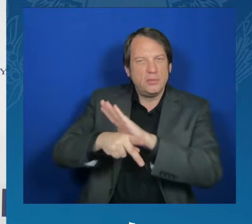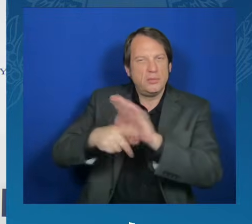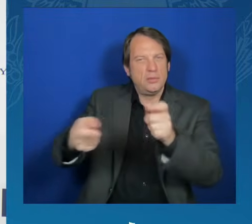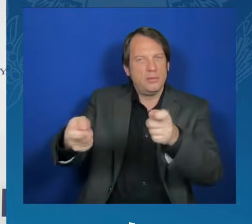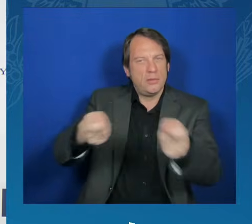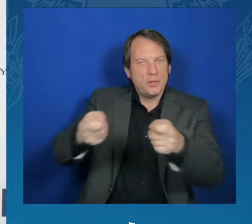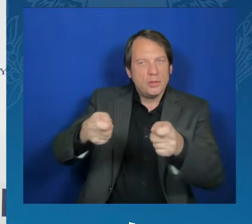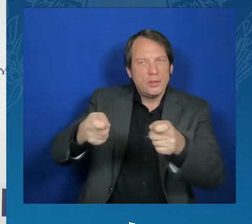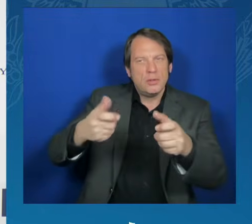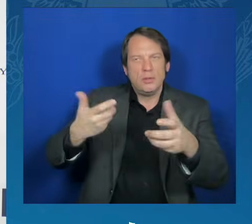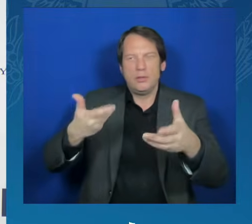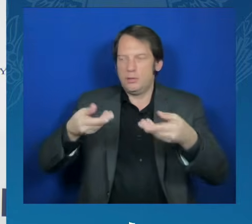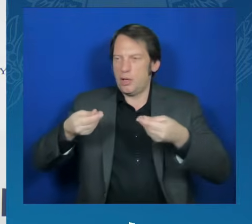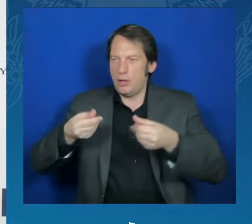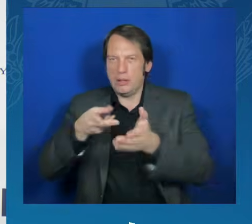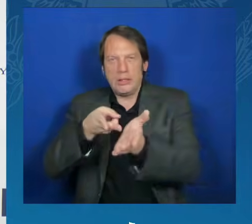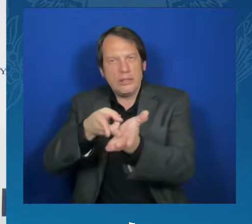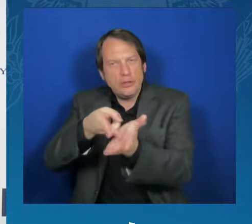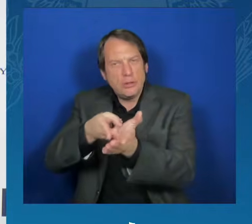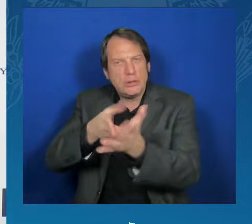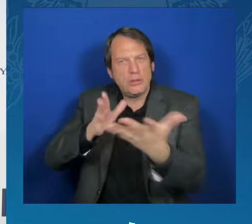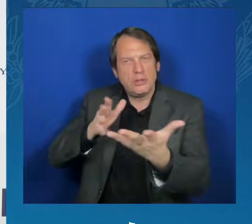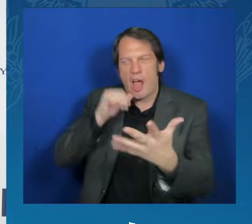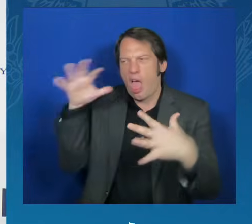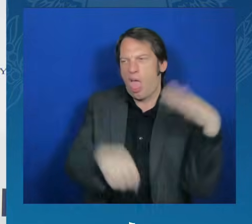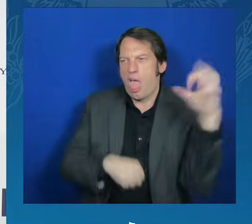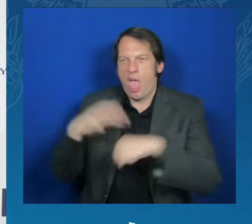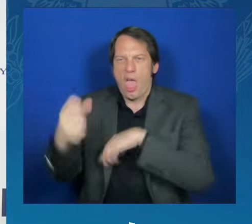from subjugating a free and democratic people.